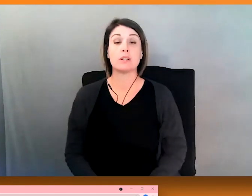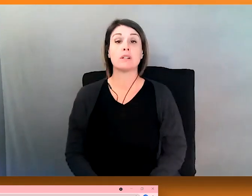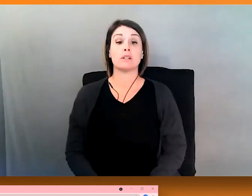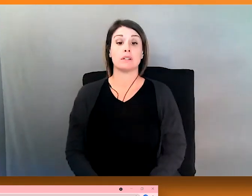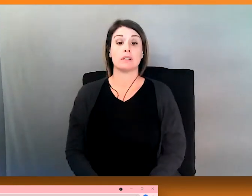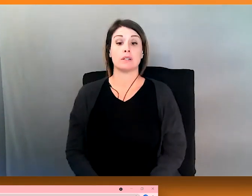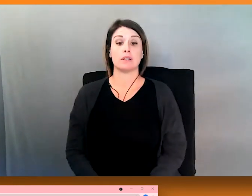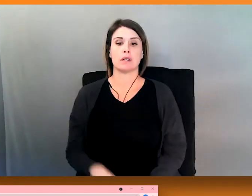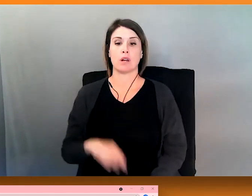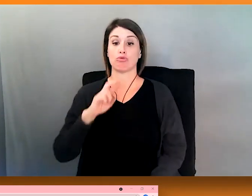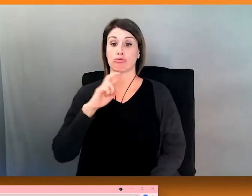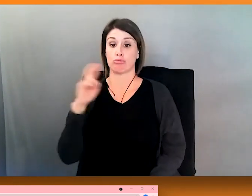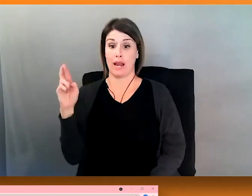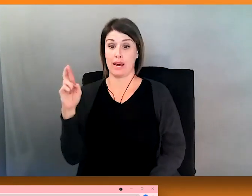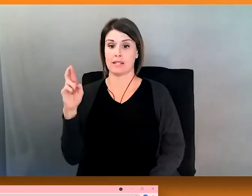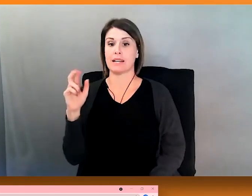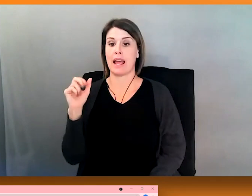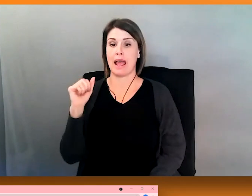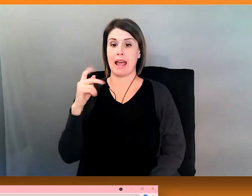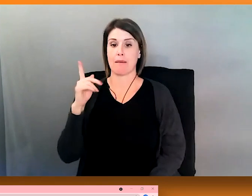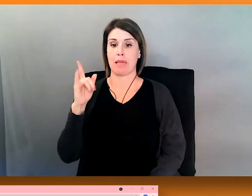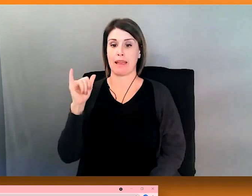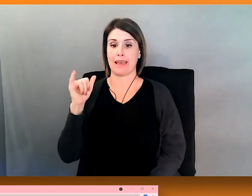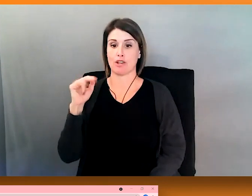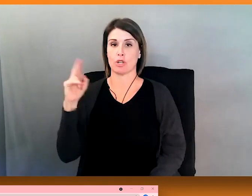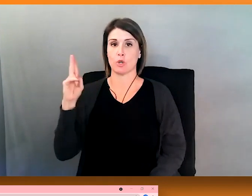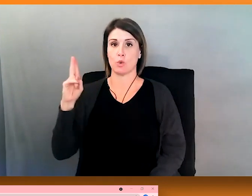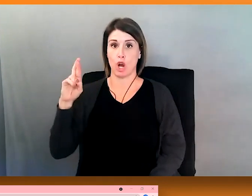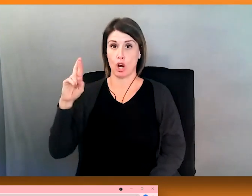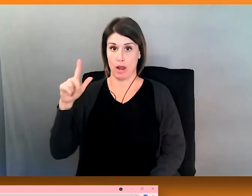By clicking the button on the right, Application URL,